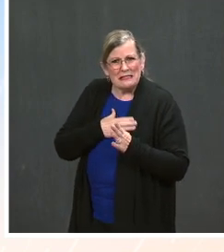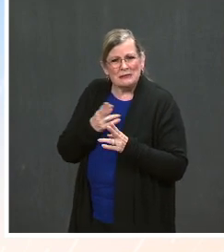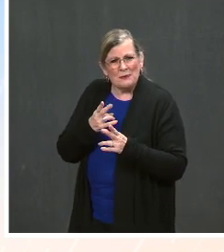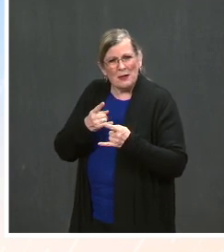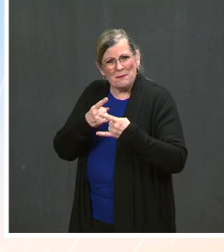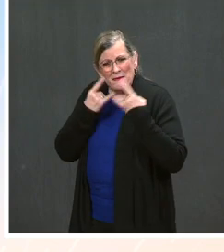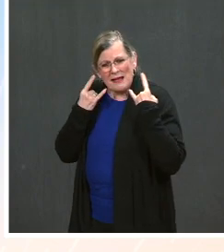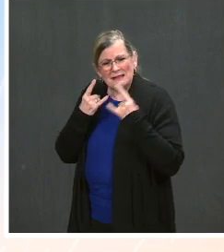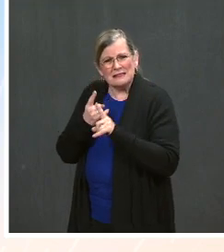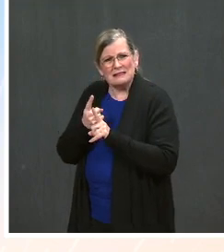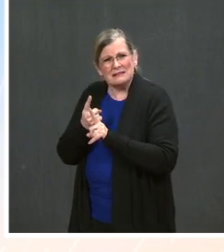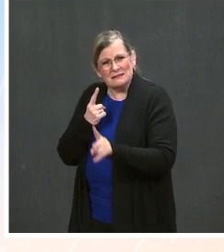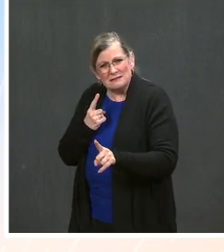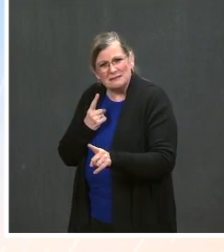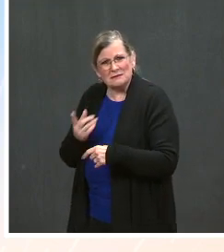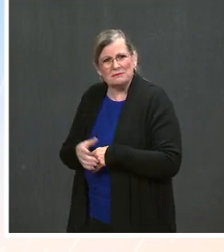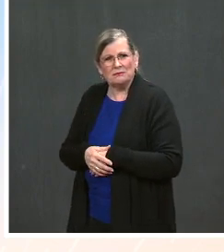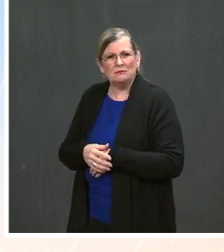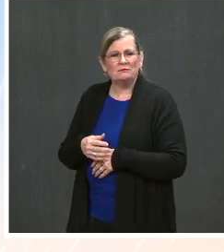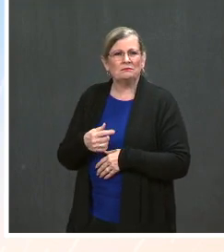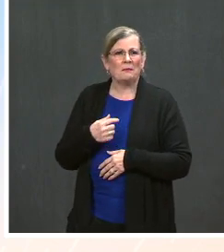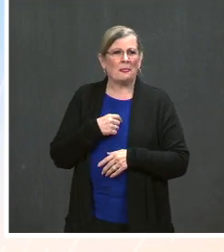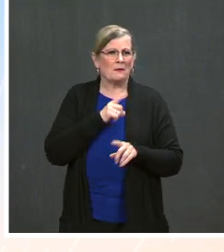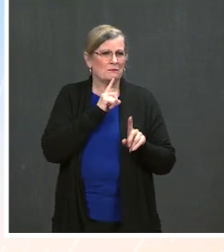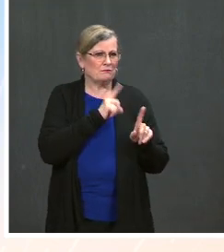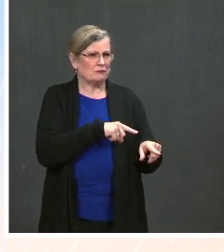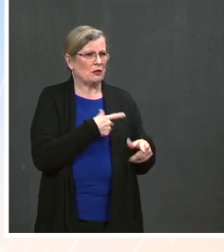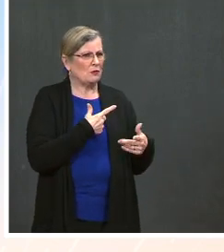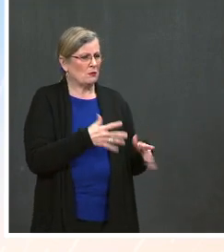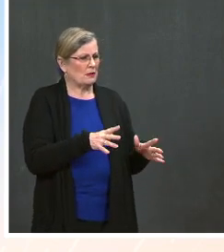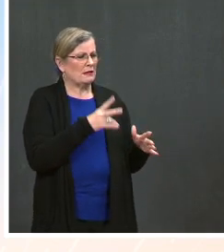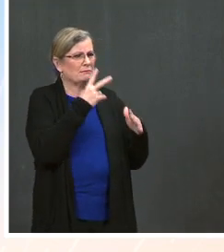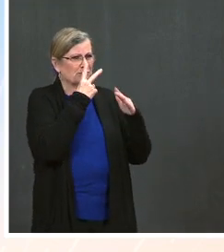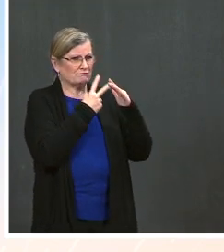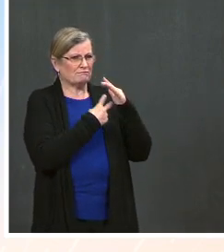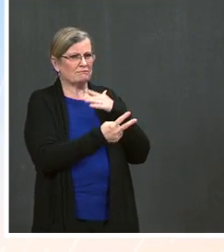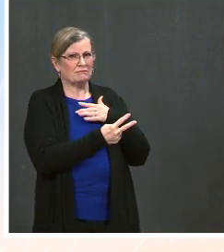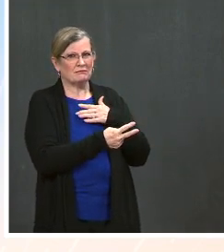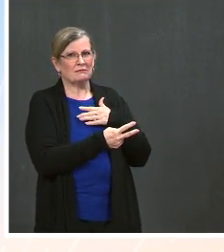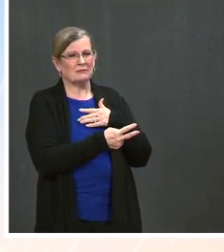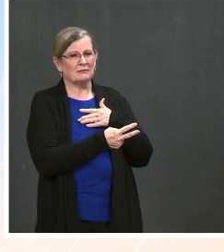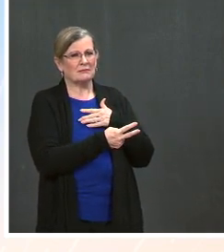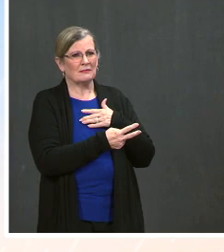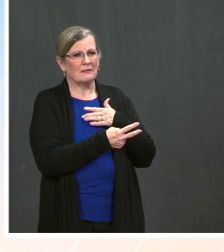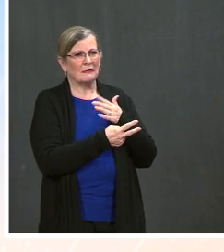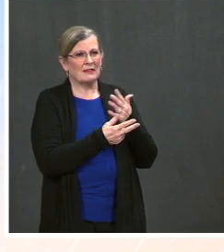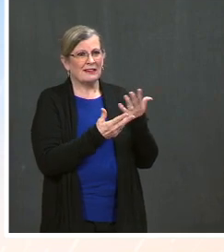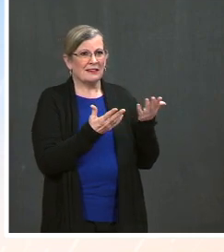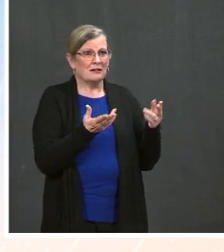that there would be ups and downs. And that's why the President, the Vice President, and all of us have continued to reiterate